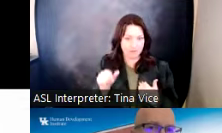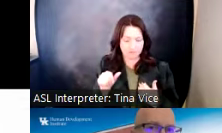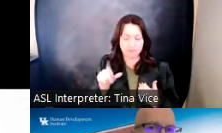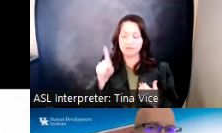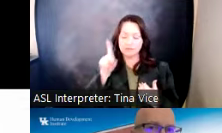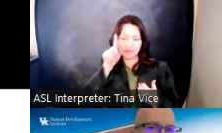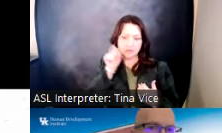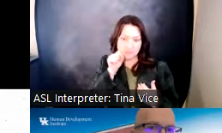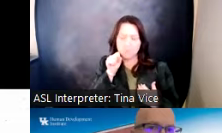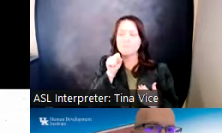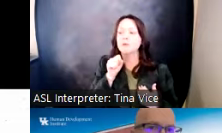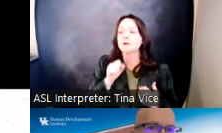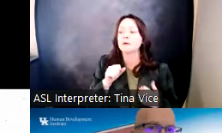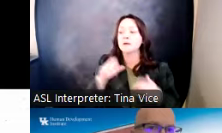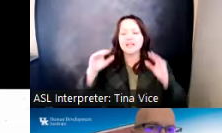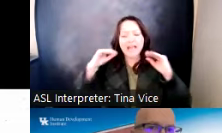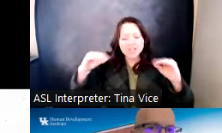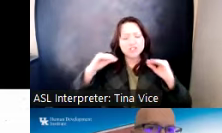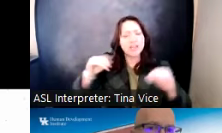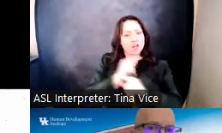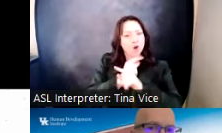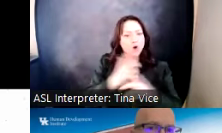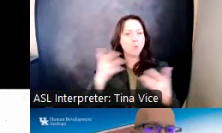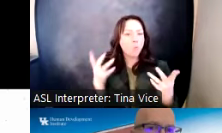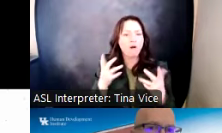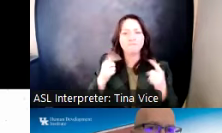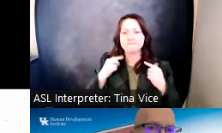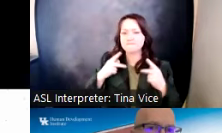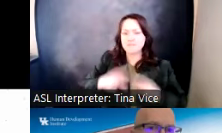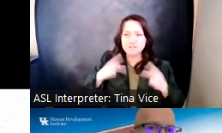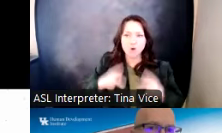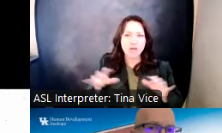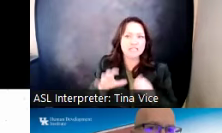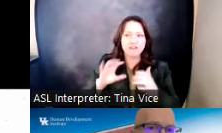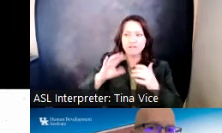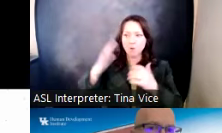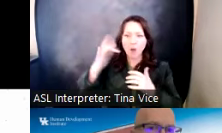educating guardians about what physical activity is, how much their child actually needs and ways to attain